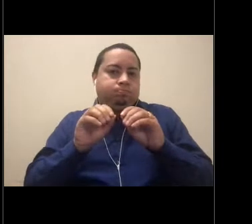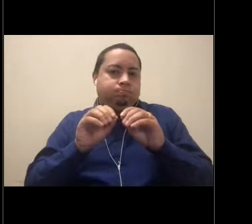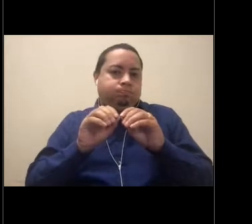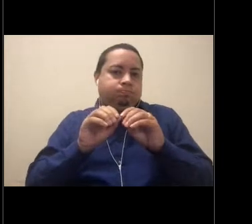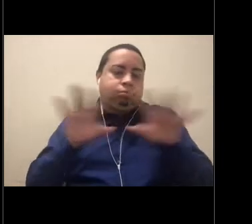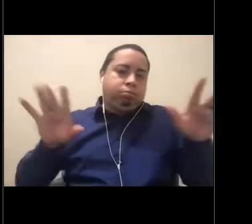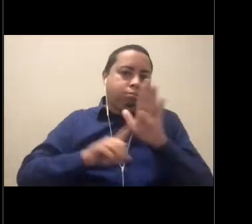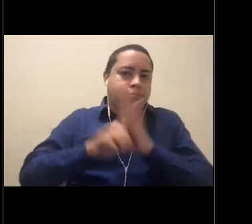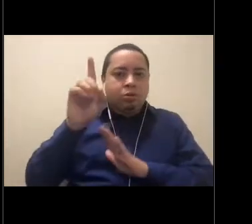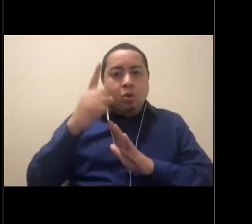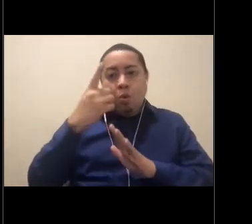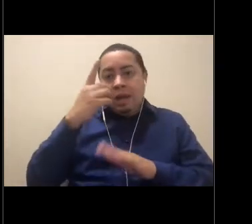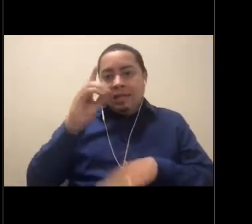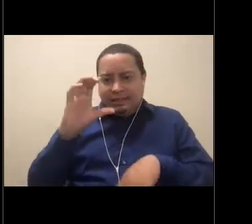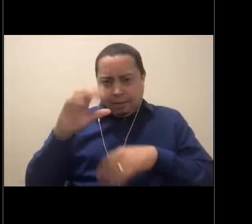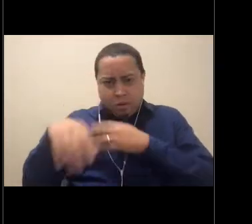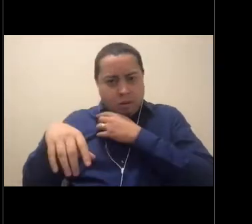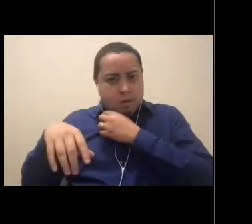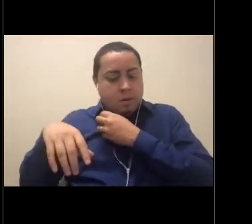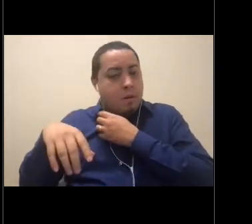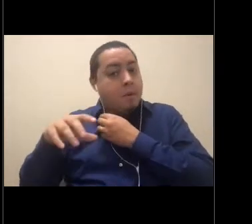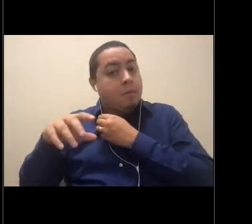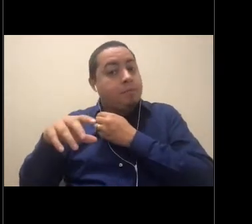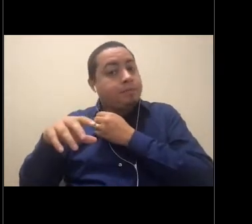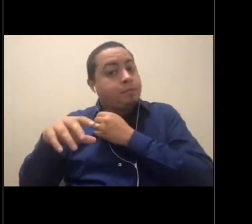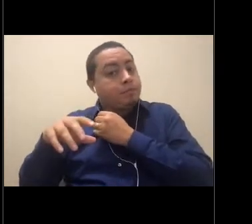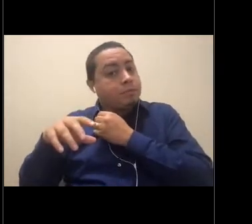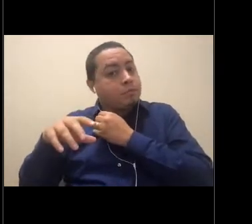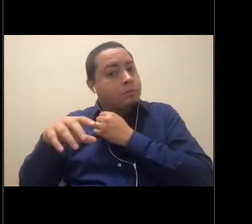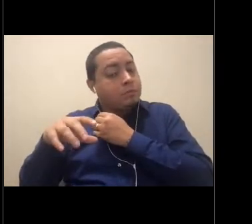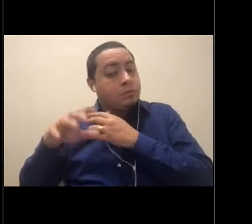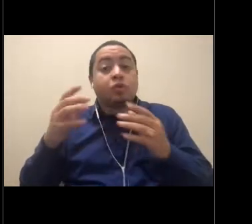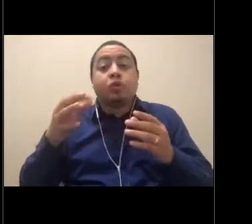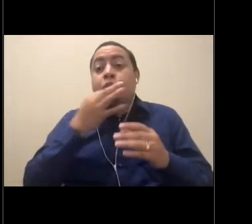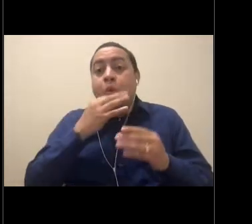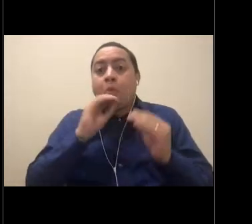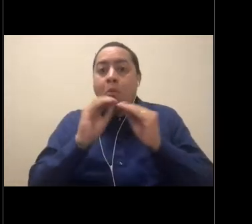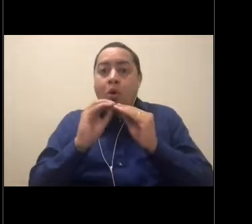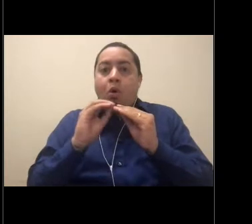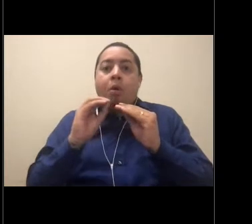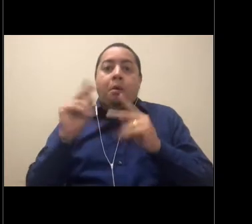And as we get closer to launch, there'll be more people at the facility that Greg manages my director.